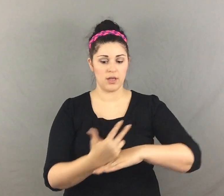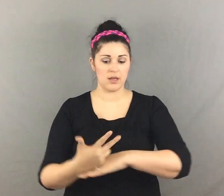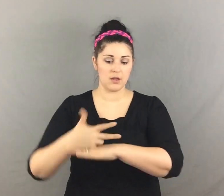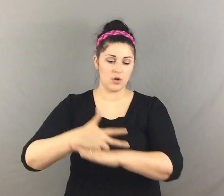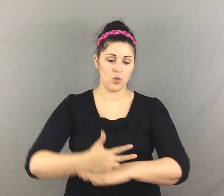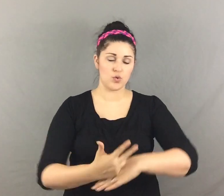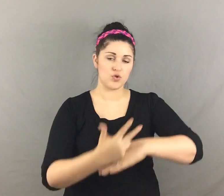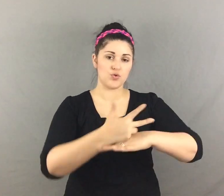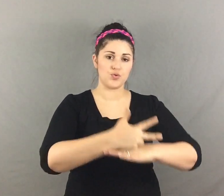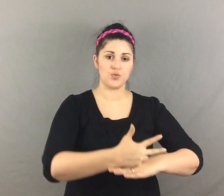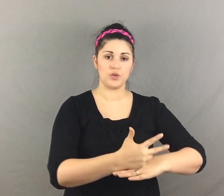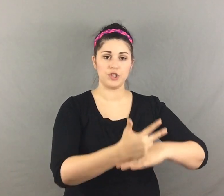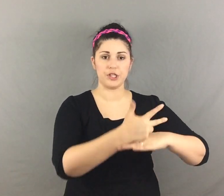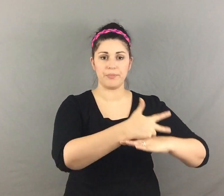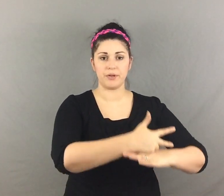Okay. Ship.